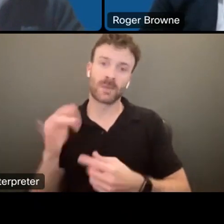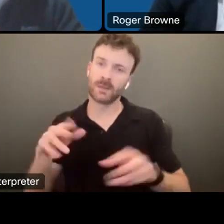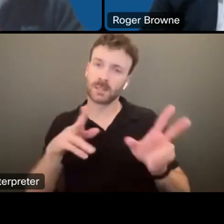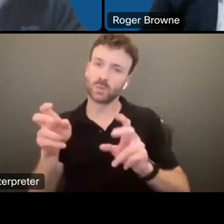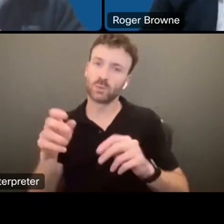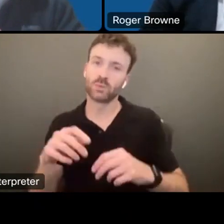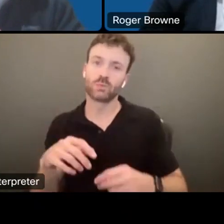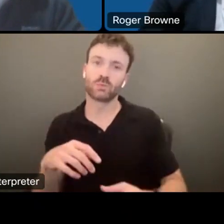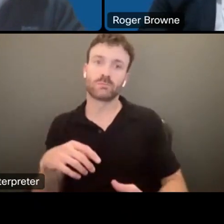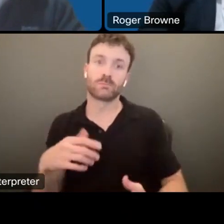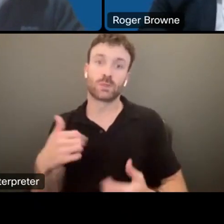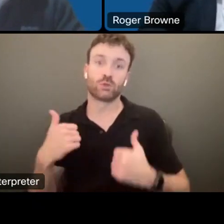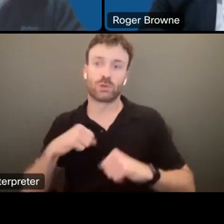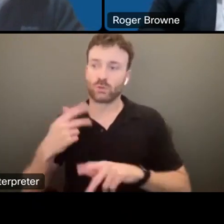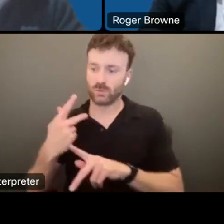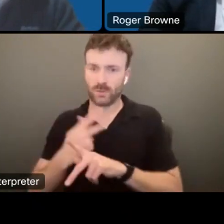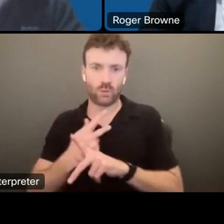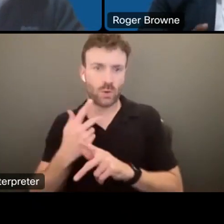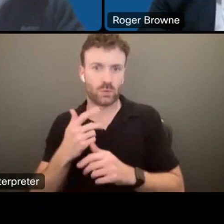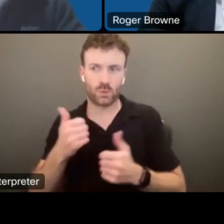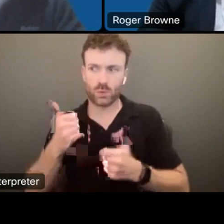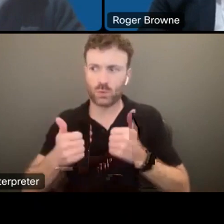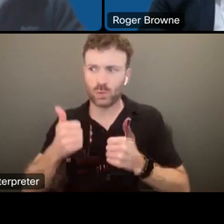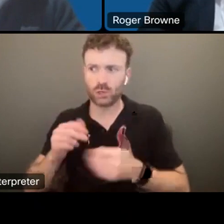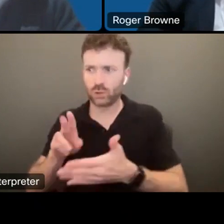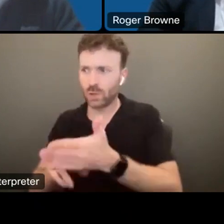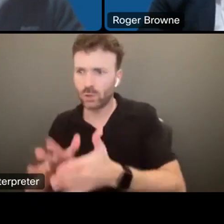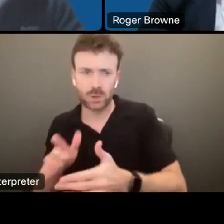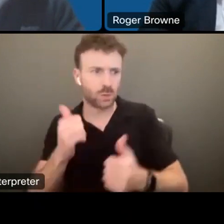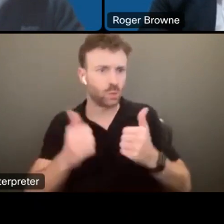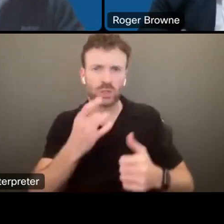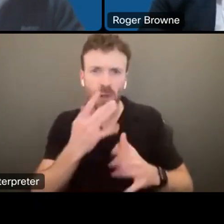It's just trying to track down which contractor, which traffic lights, who's looking after